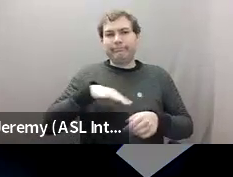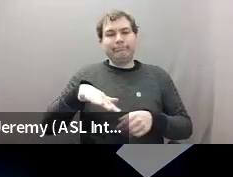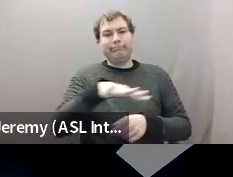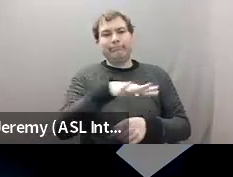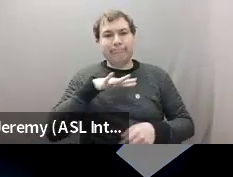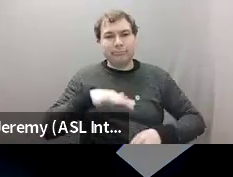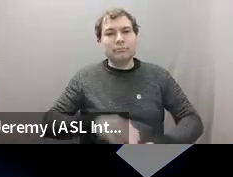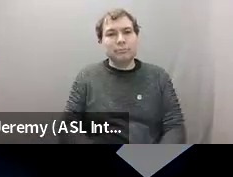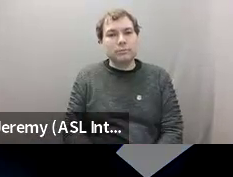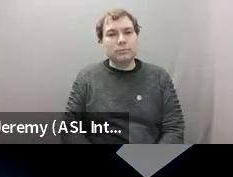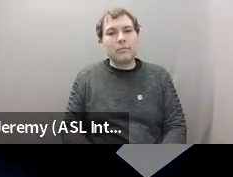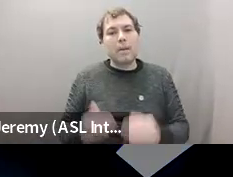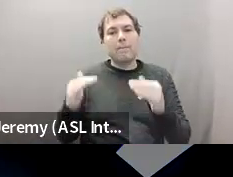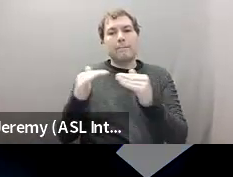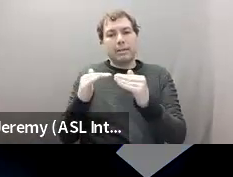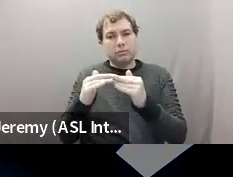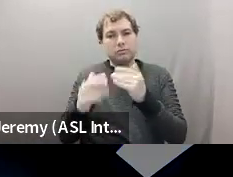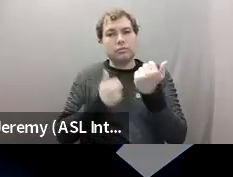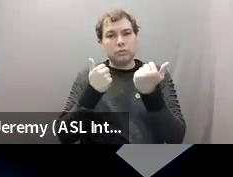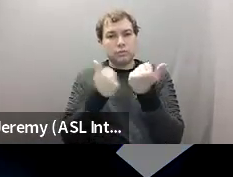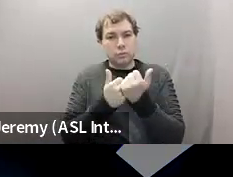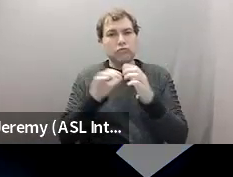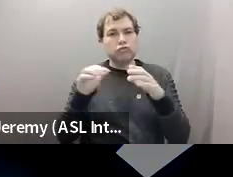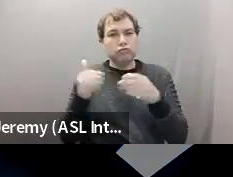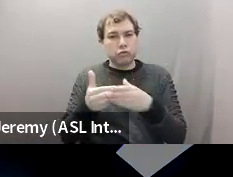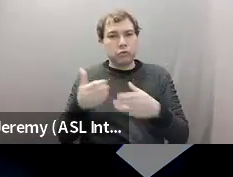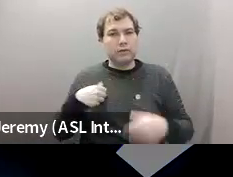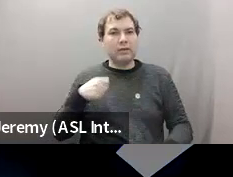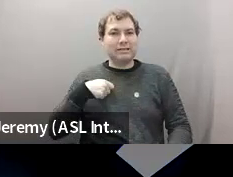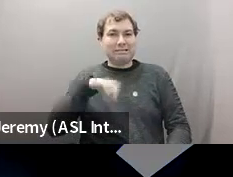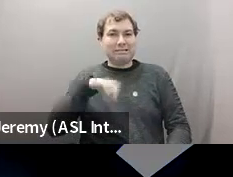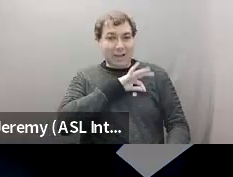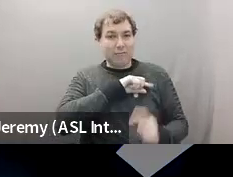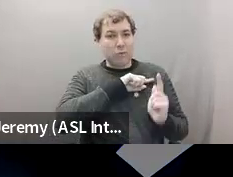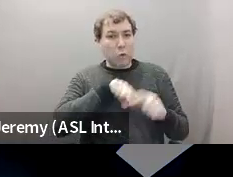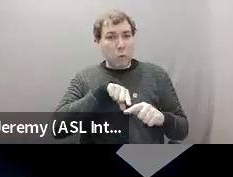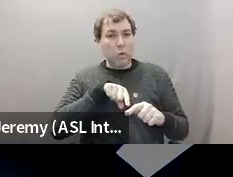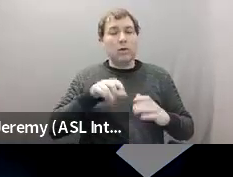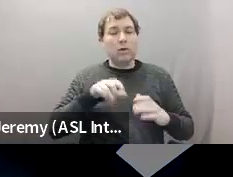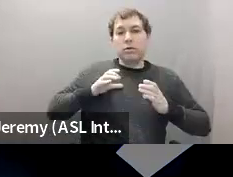Lynnie Downum-Hanzal: our peer support group. We have staff members attending. We have consumers attending. So